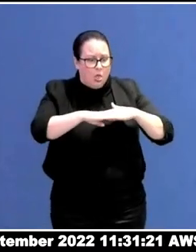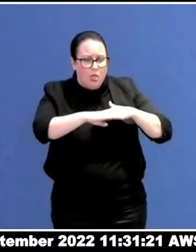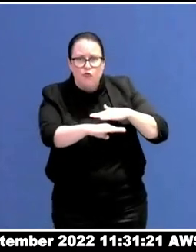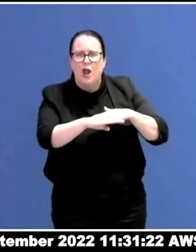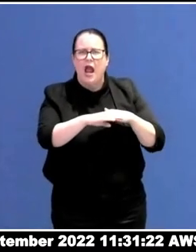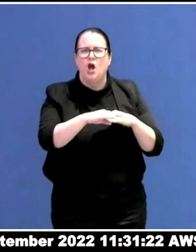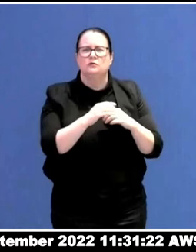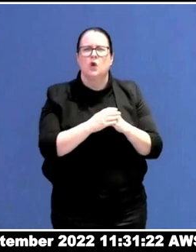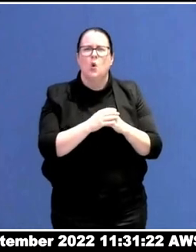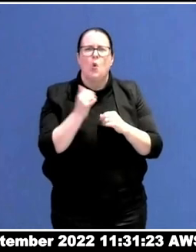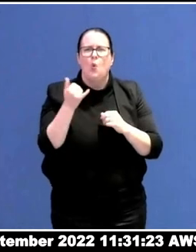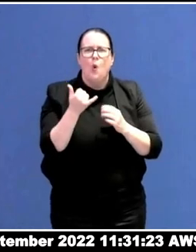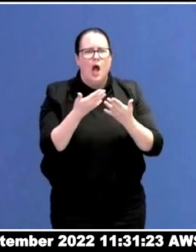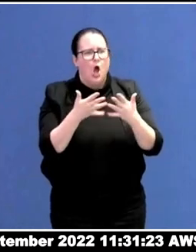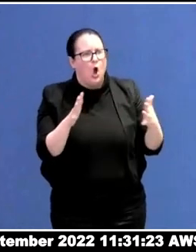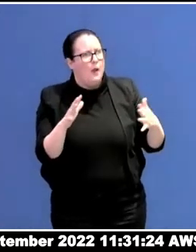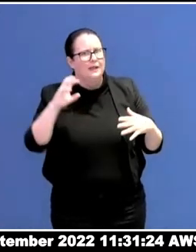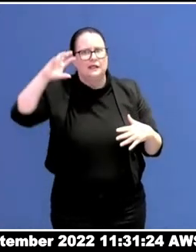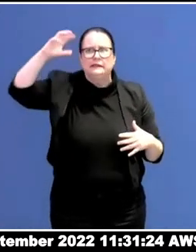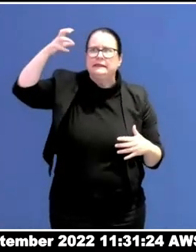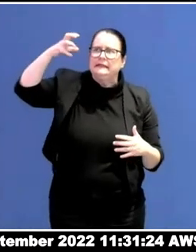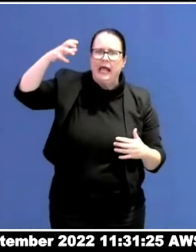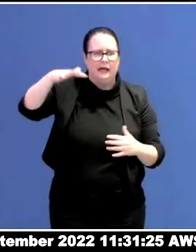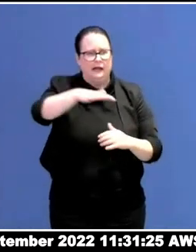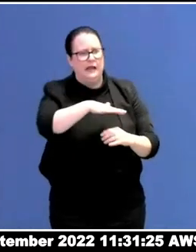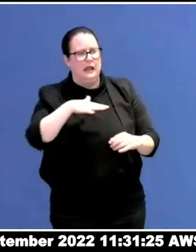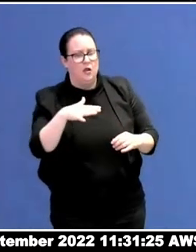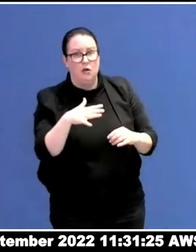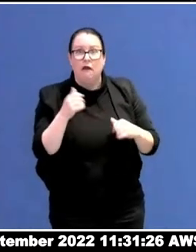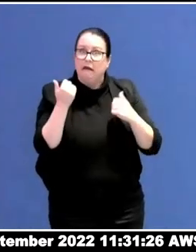know, in open spaces with sunlight, were those sort of - that sort of flexibility open